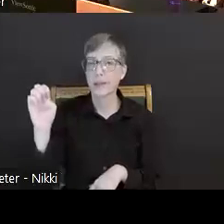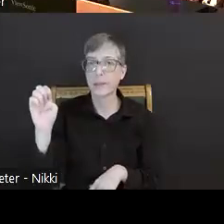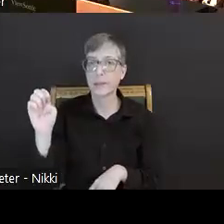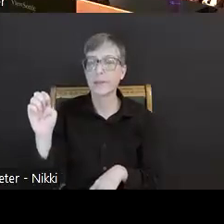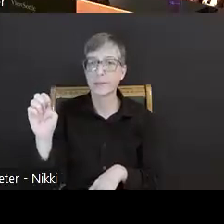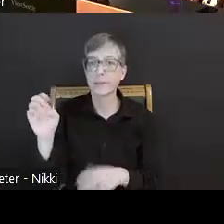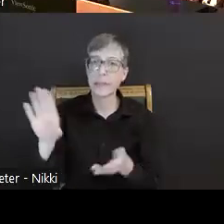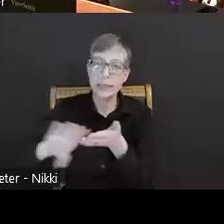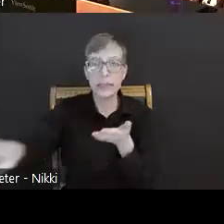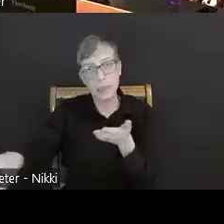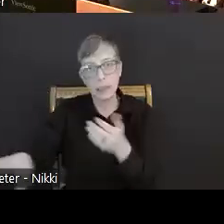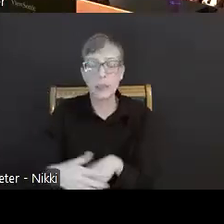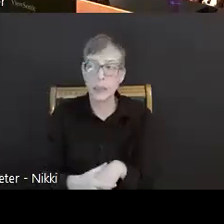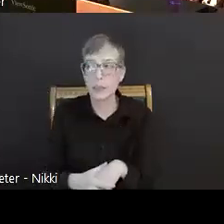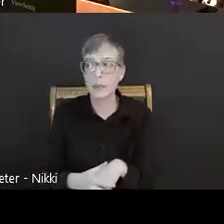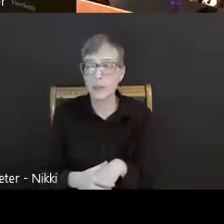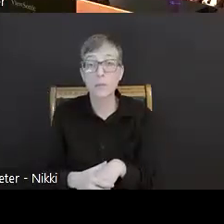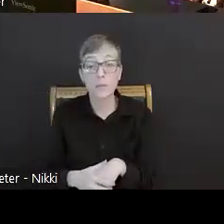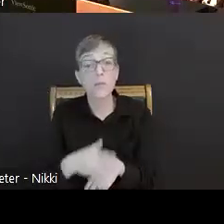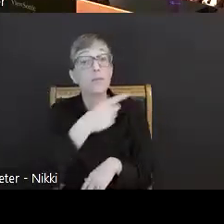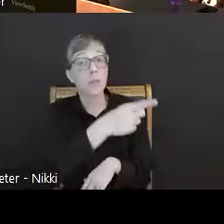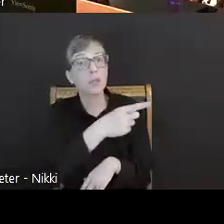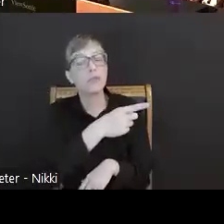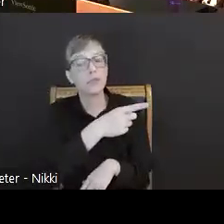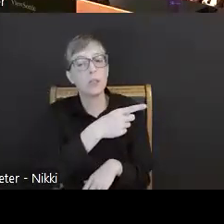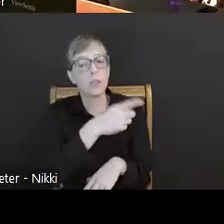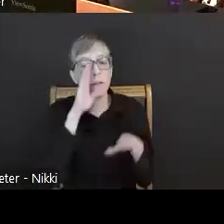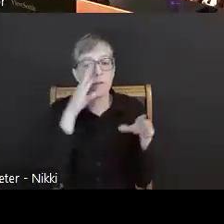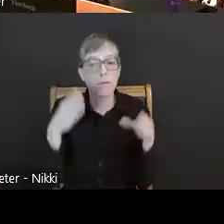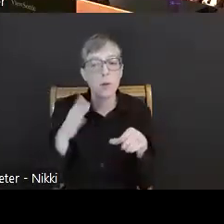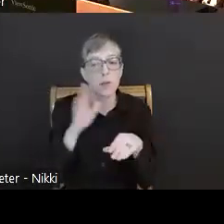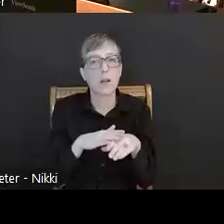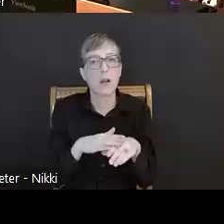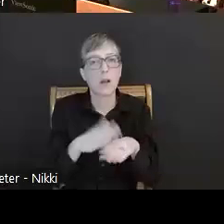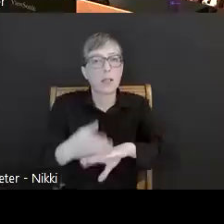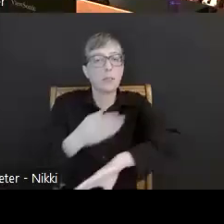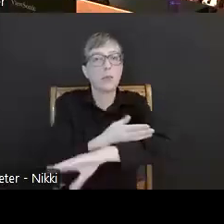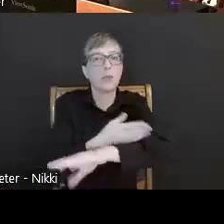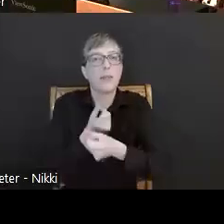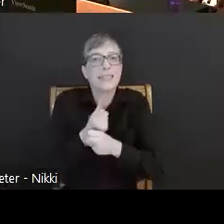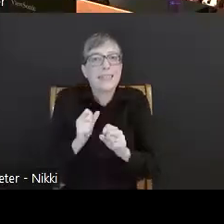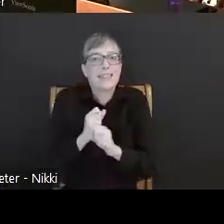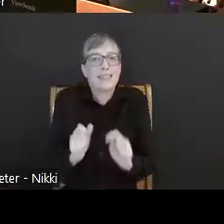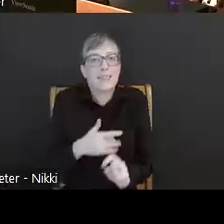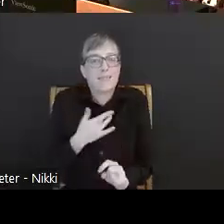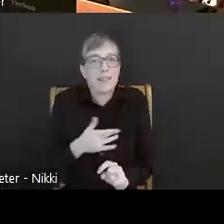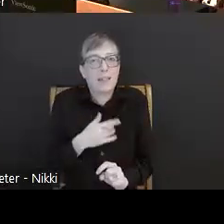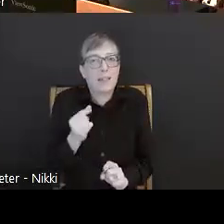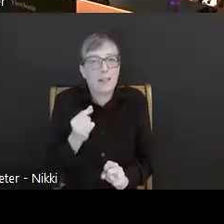feeling safe leaving her home because there were a number of acquaintances of this as salent who